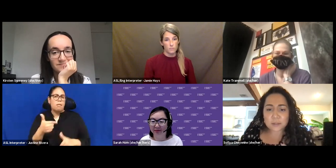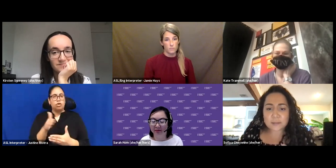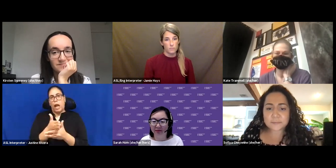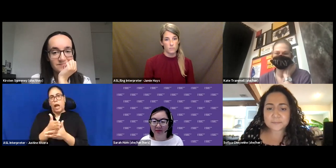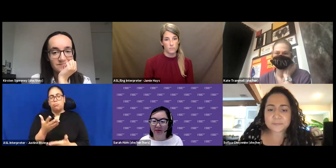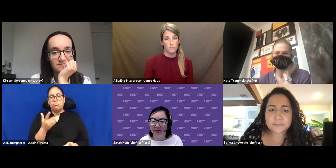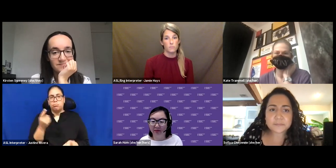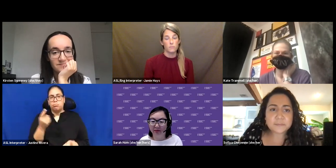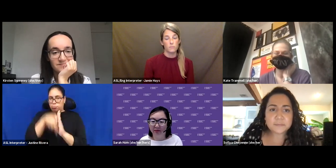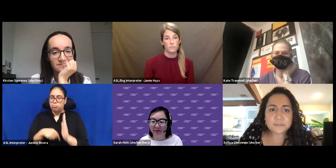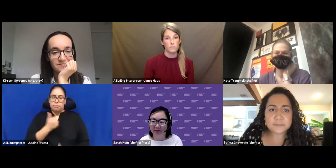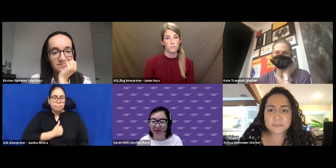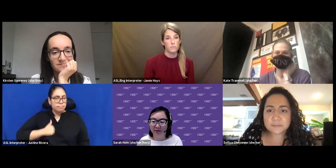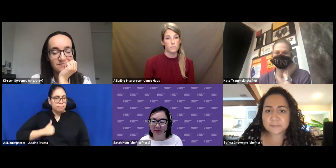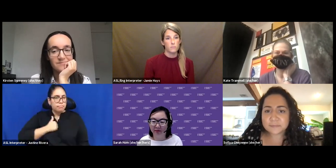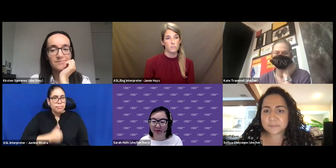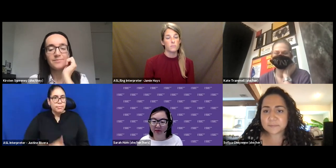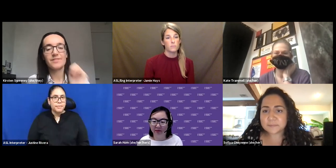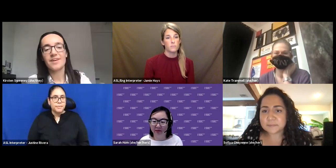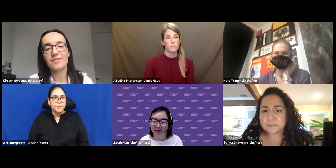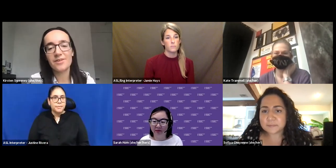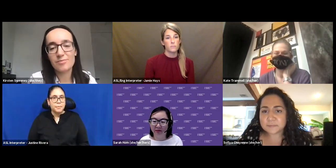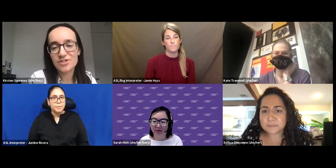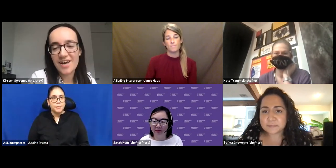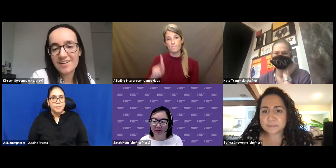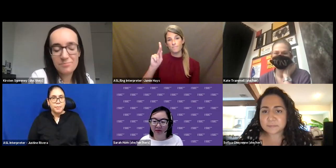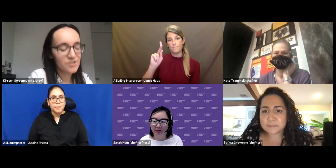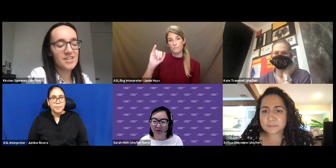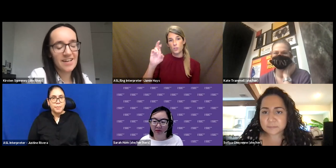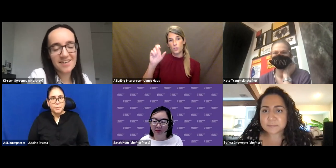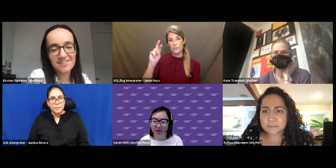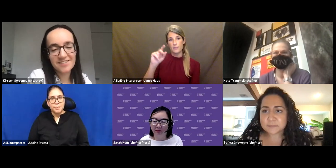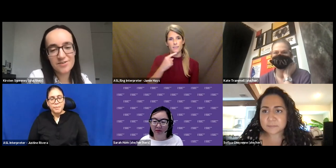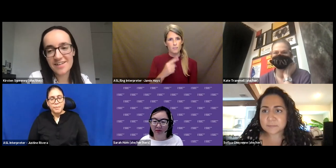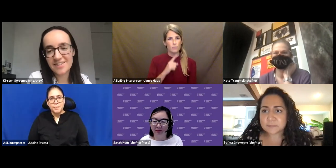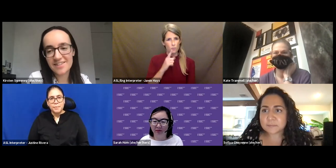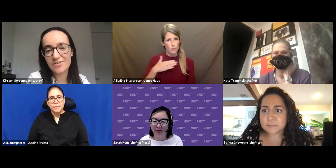Kirsten Sweeney: I really appreciate that, Sofiya, thank